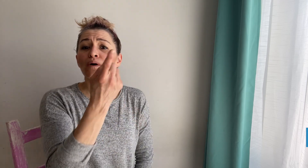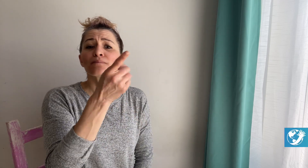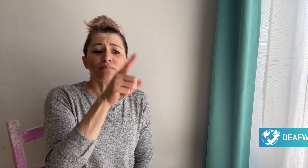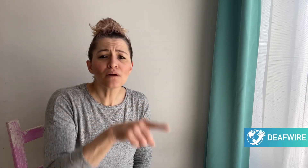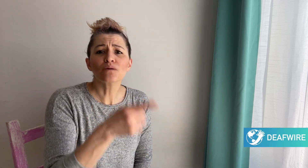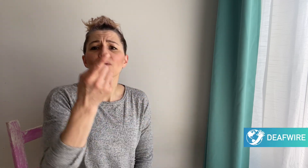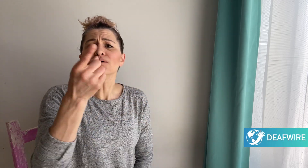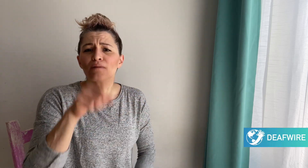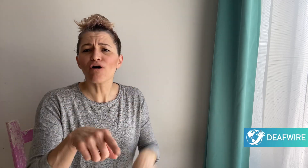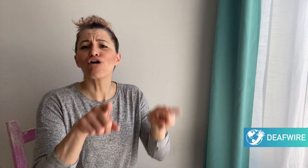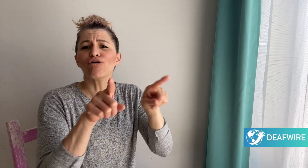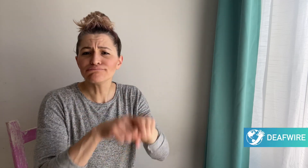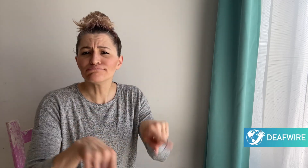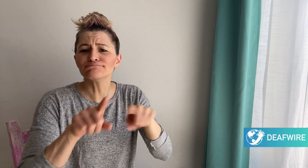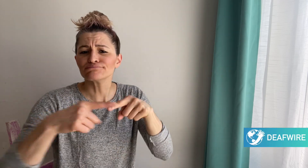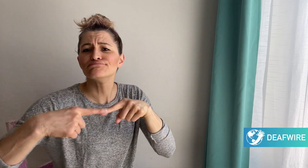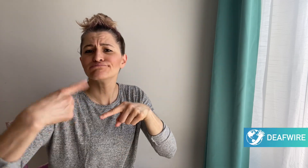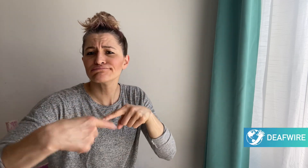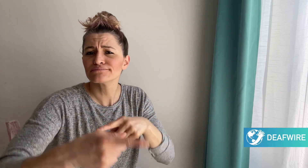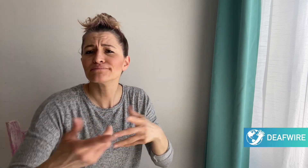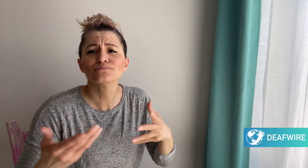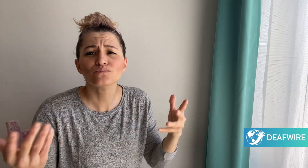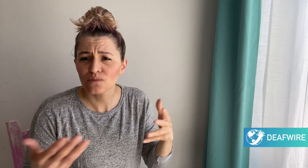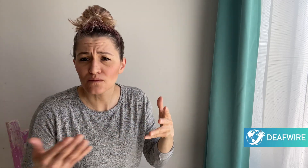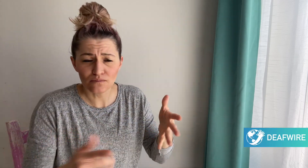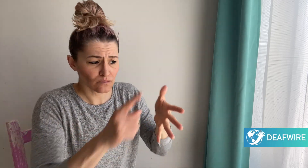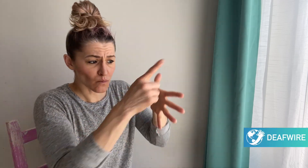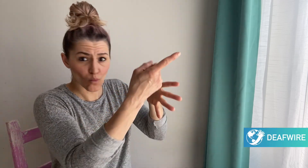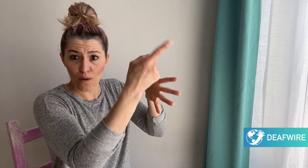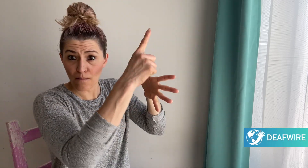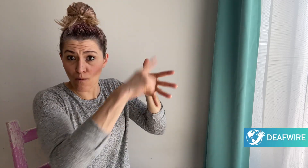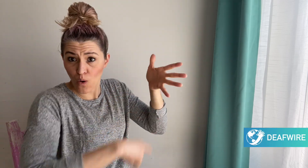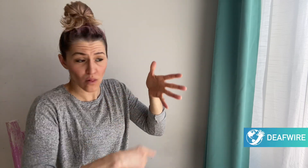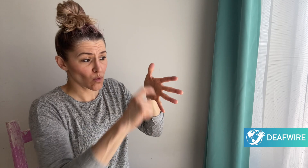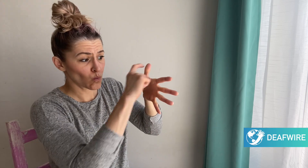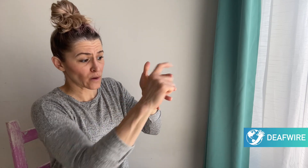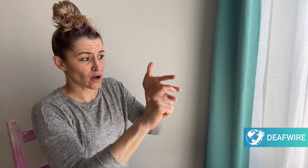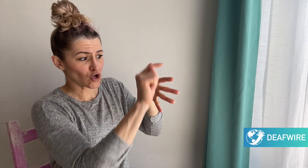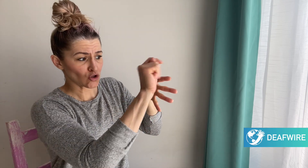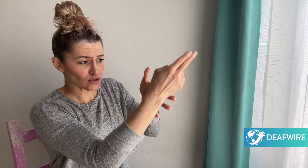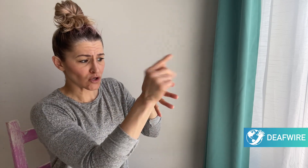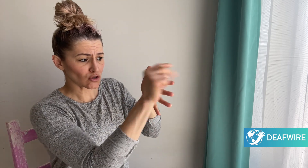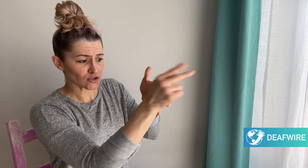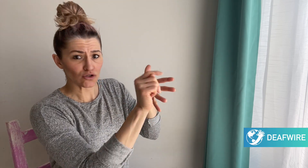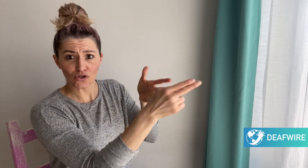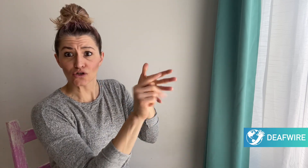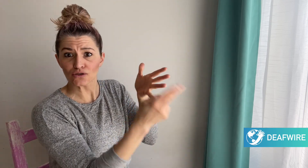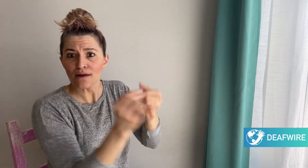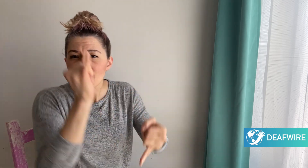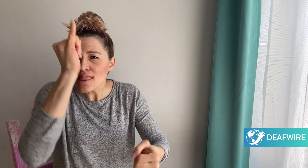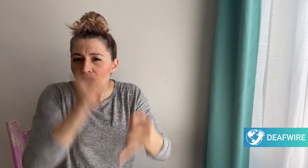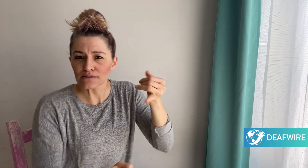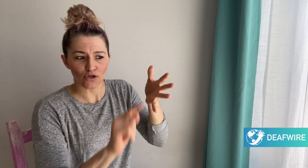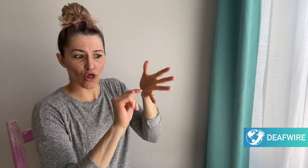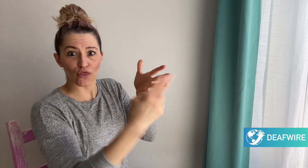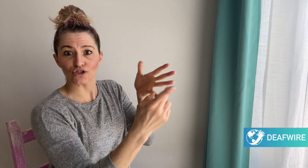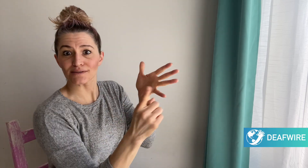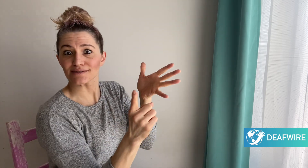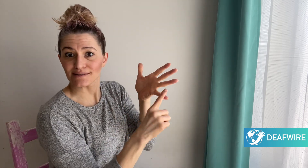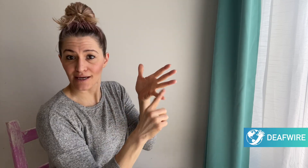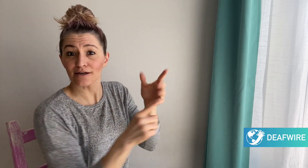On the last Thursday of every month, DeafGPS does